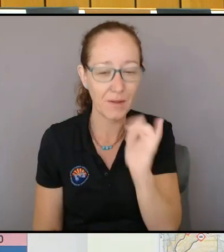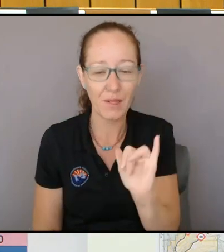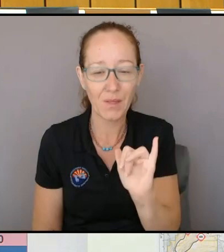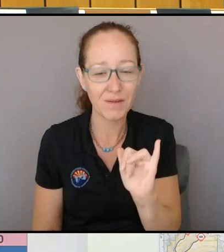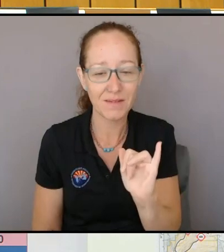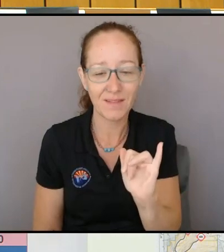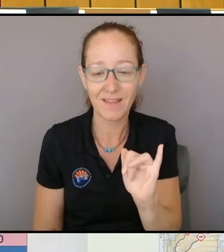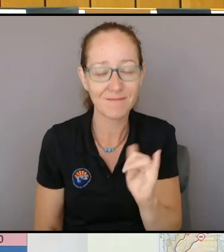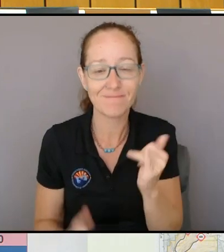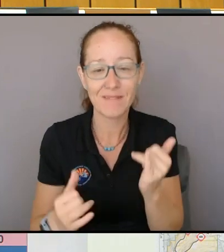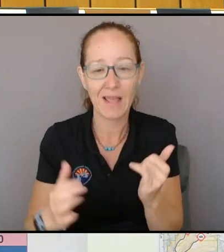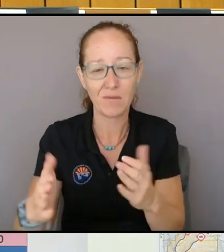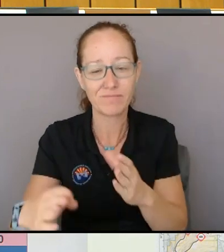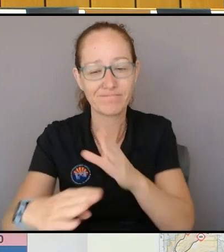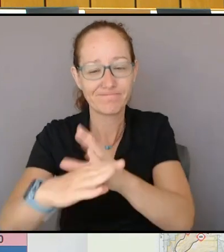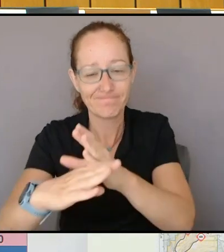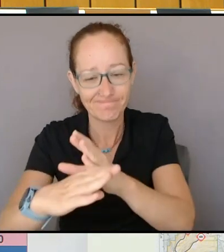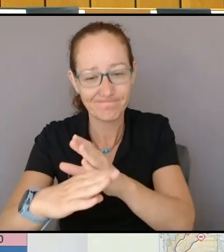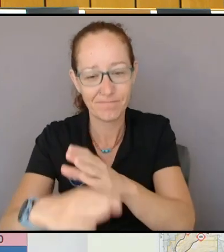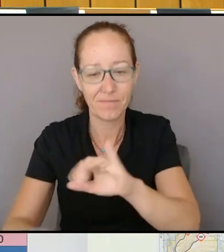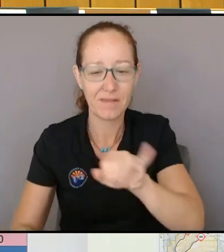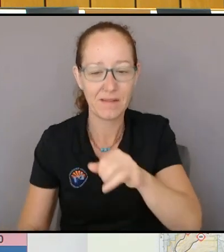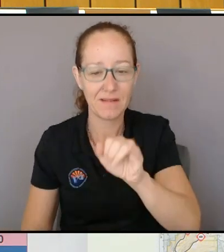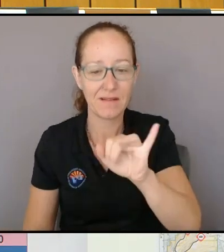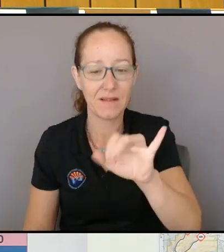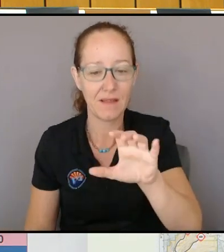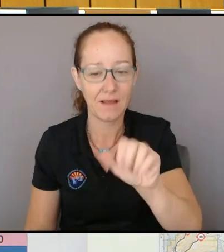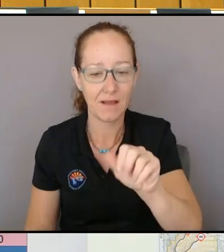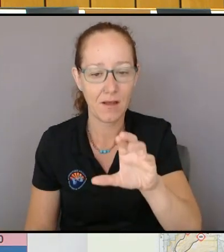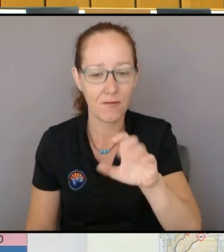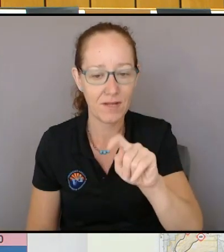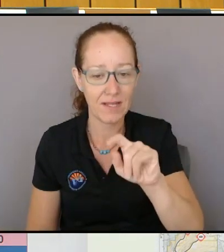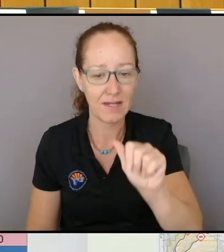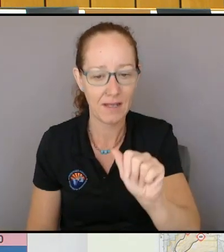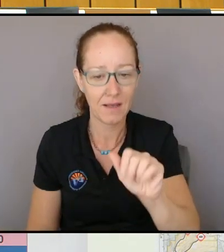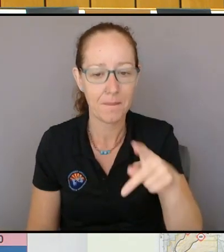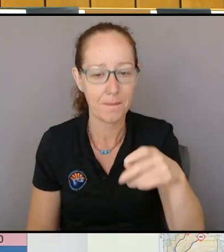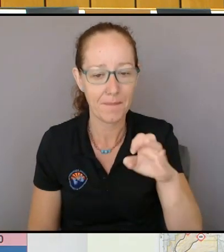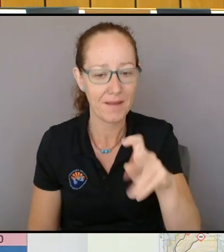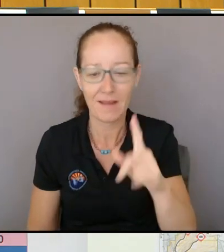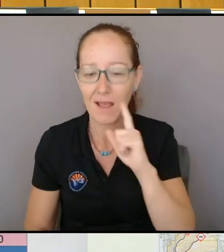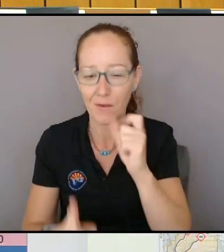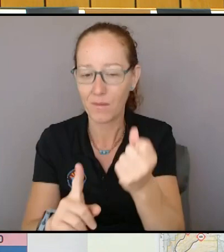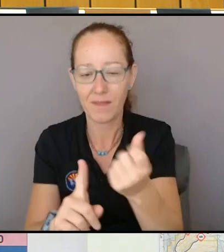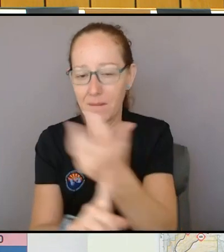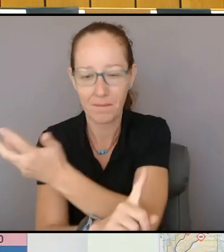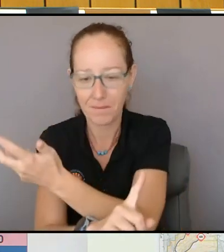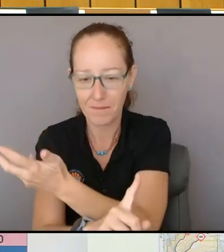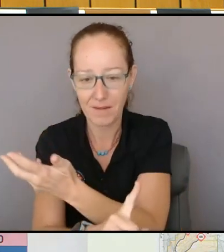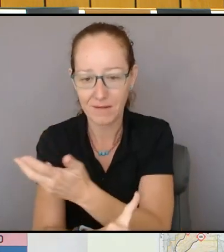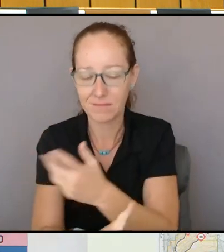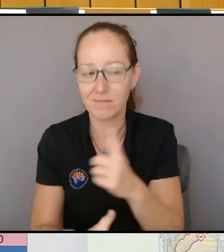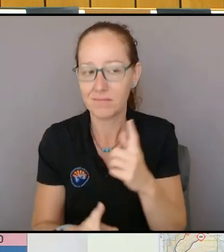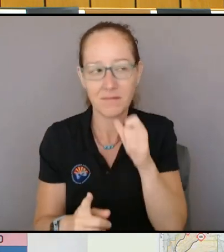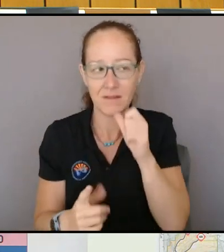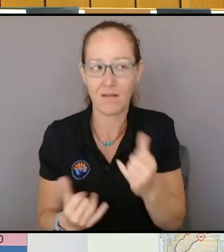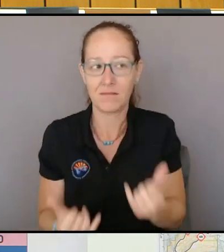under the conditions we have for the next 24 hours. Alright, the other thing that we did yesterday that is going to be